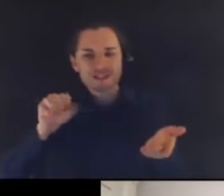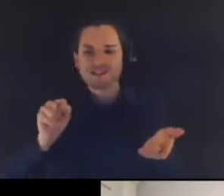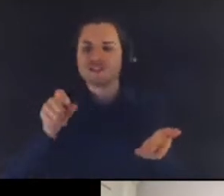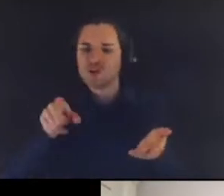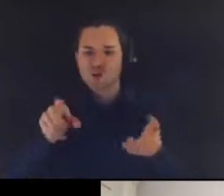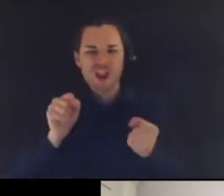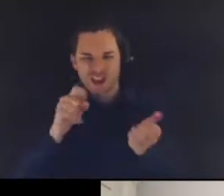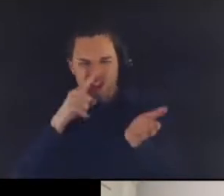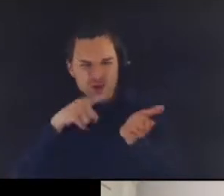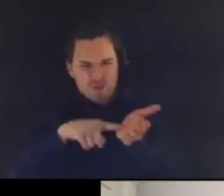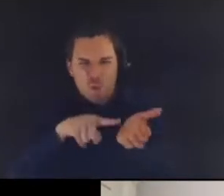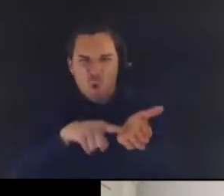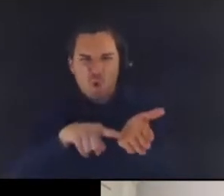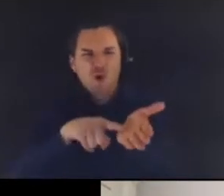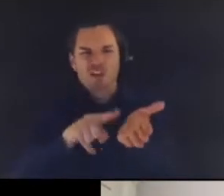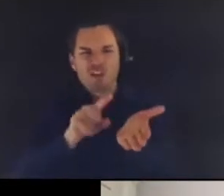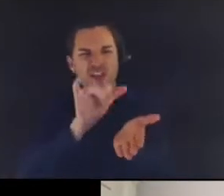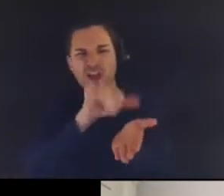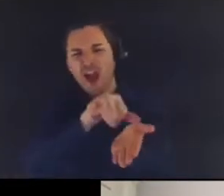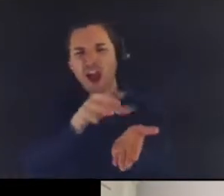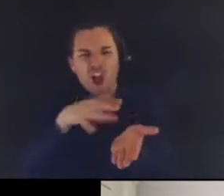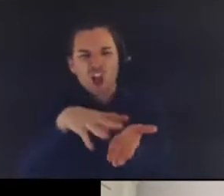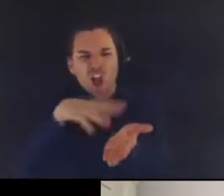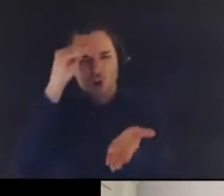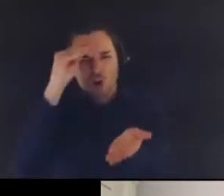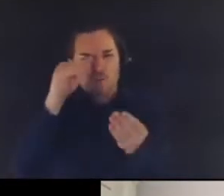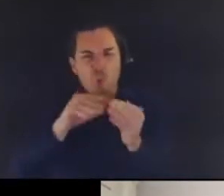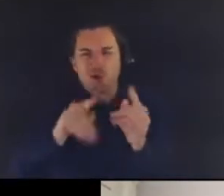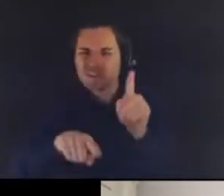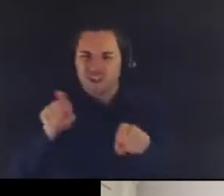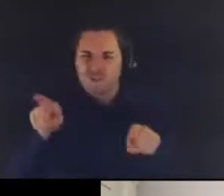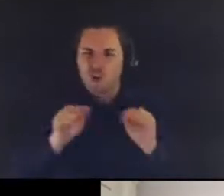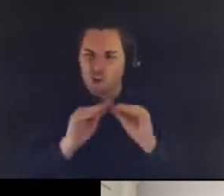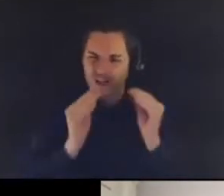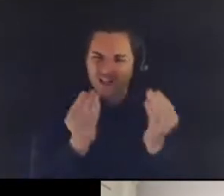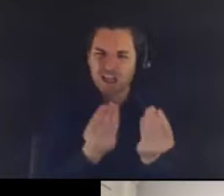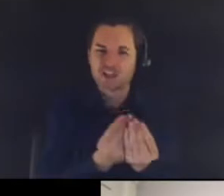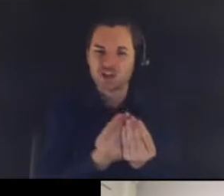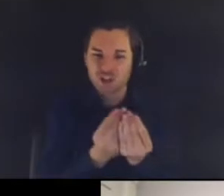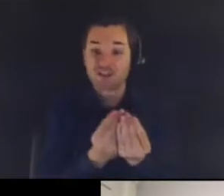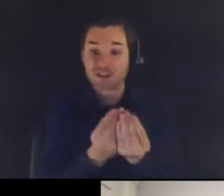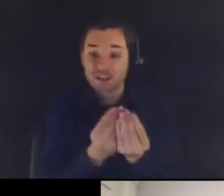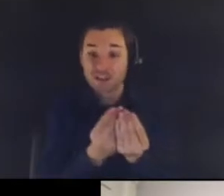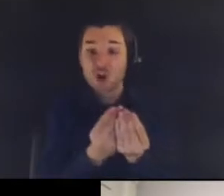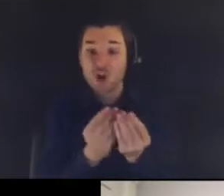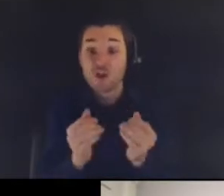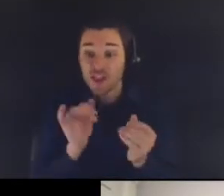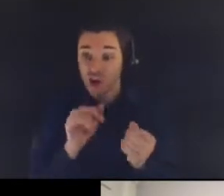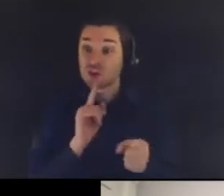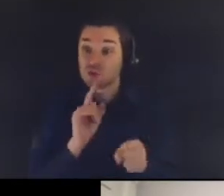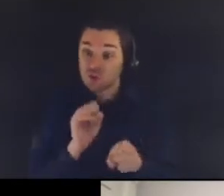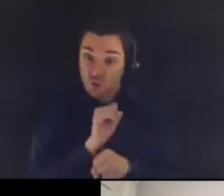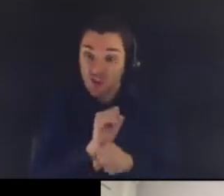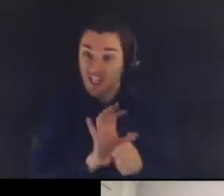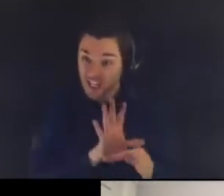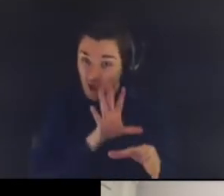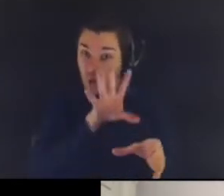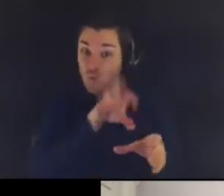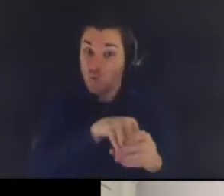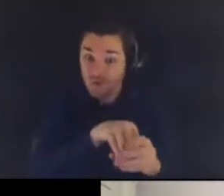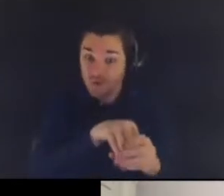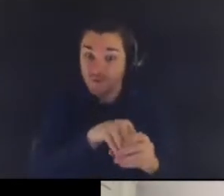that are truly inclusive. There are some organisations that are preaching that they are inclusive